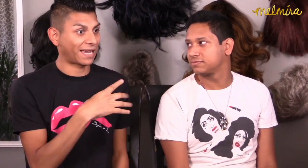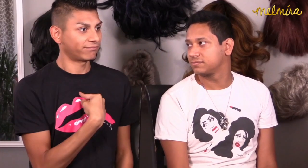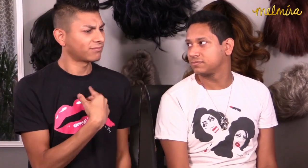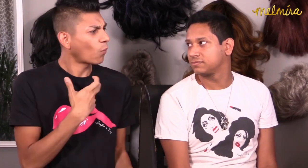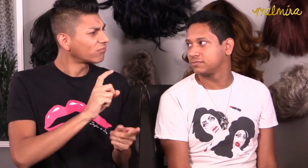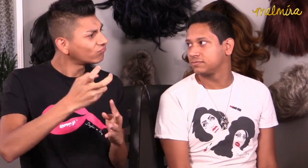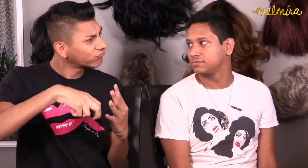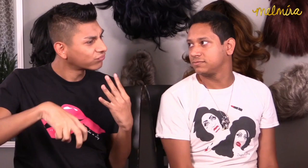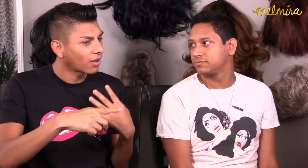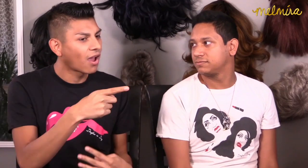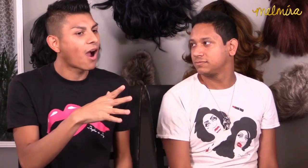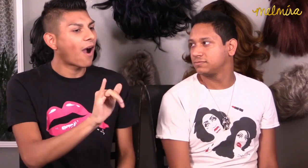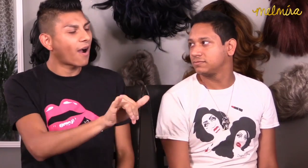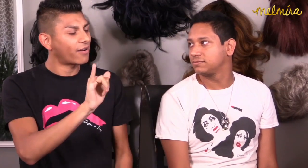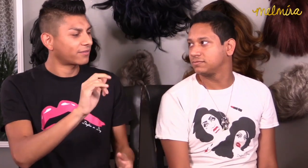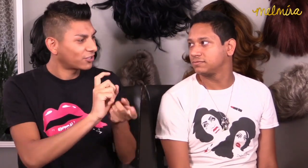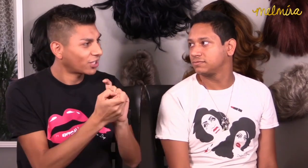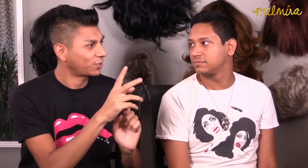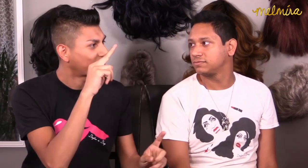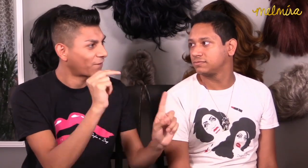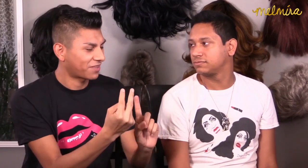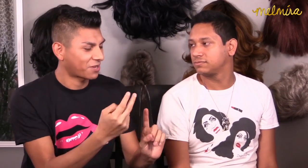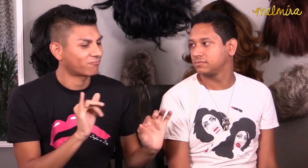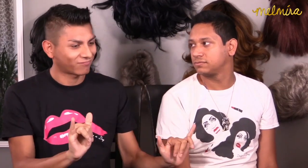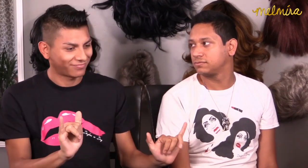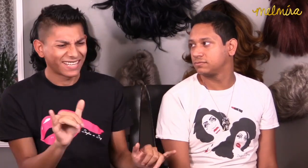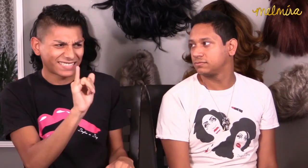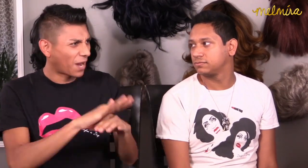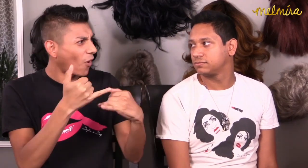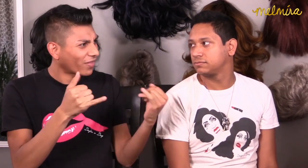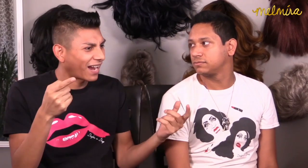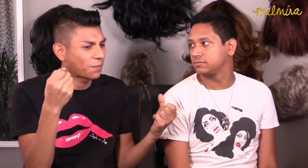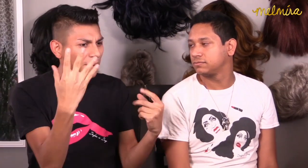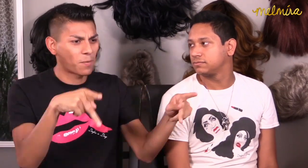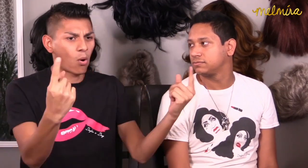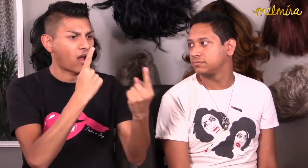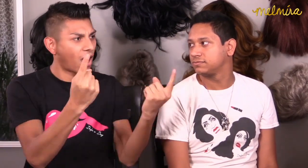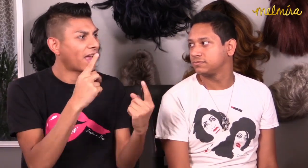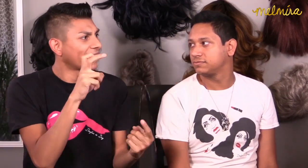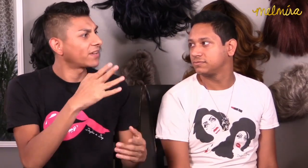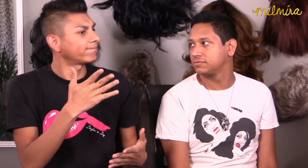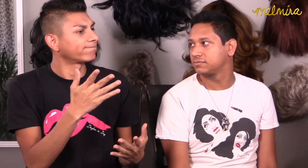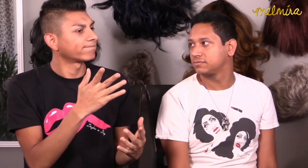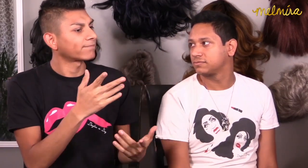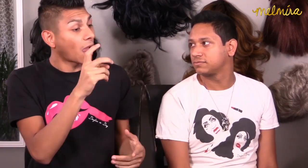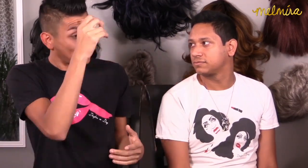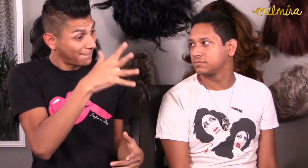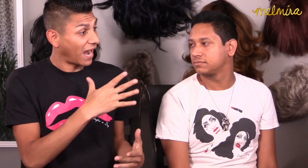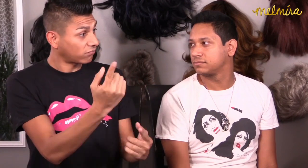It's just a man playing various kinds of roles. It changed their perspective. Same with our page, many people would tells us things, like this